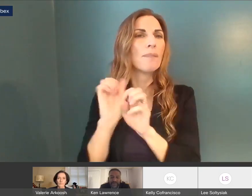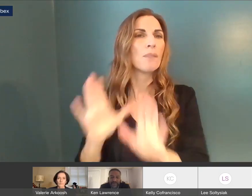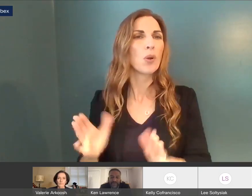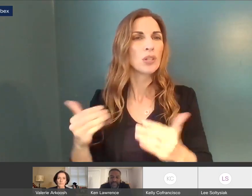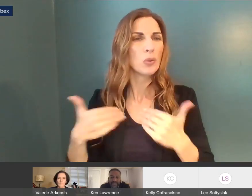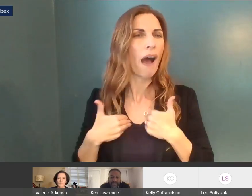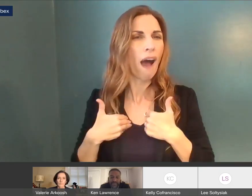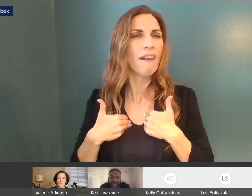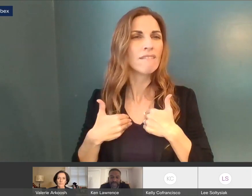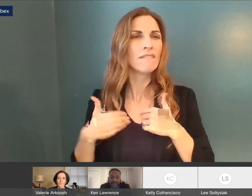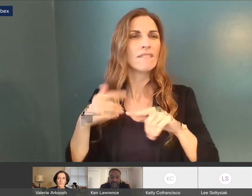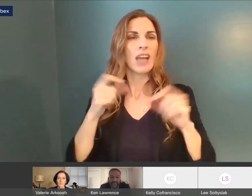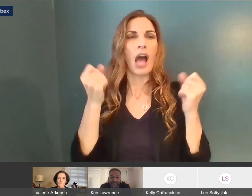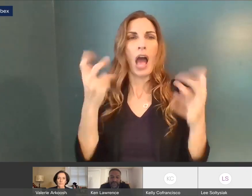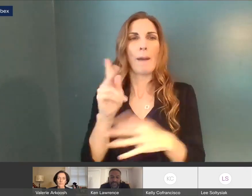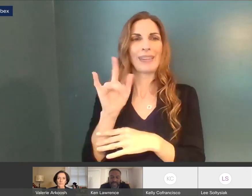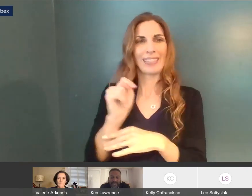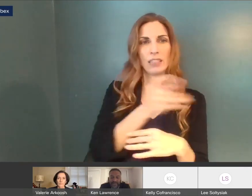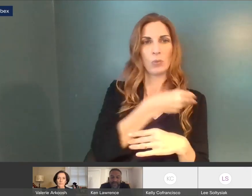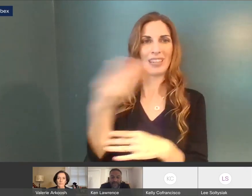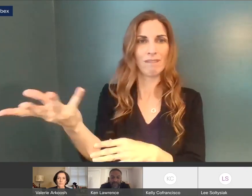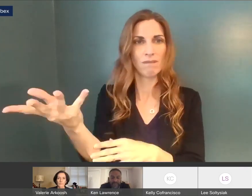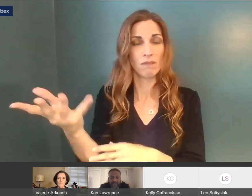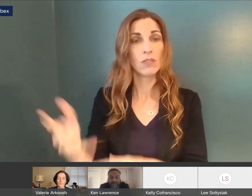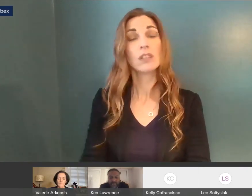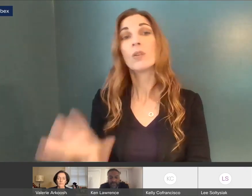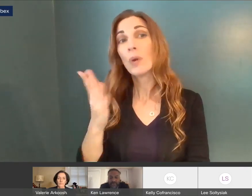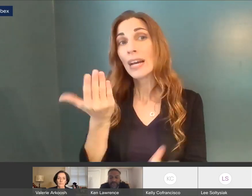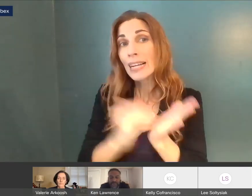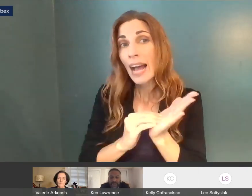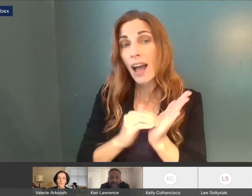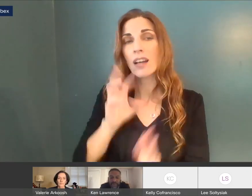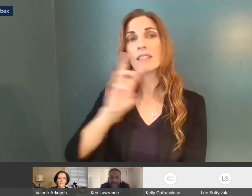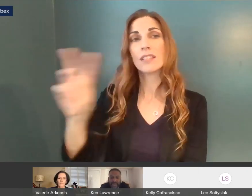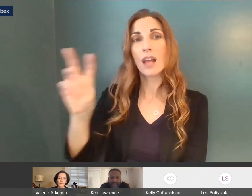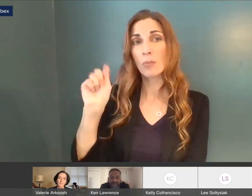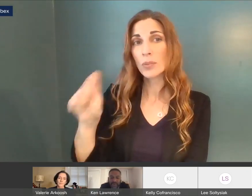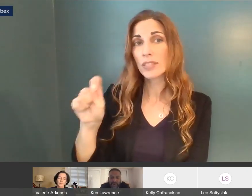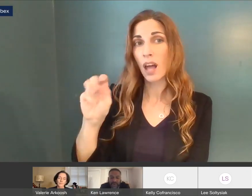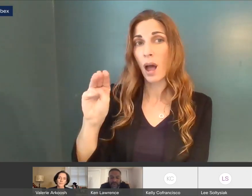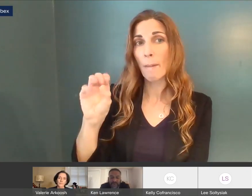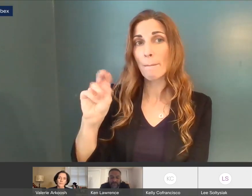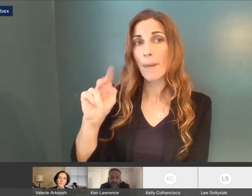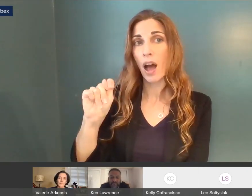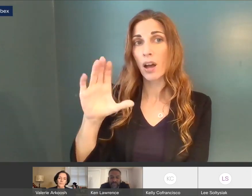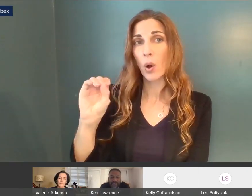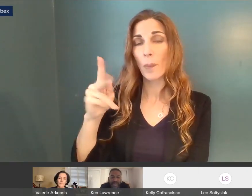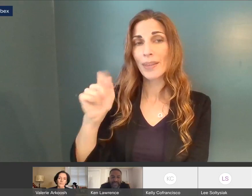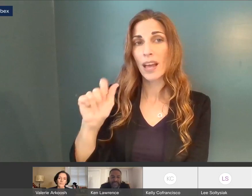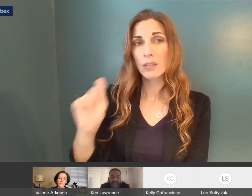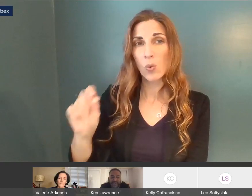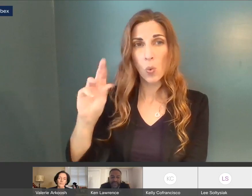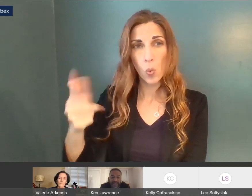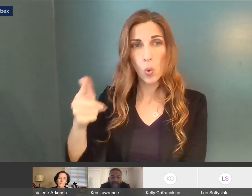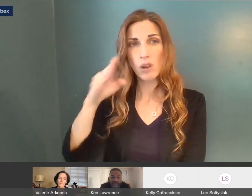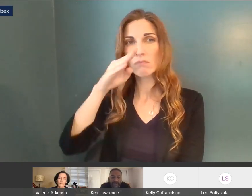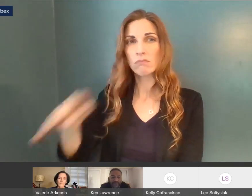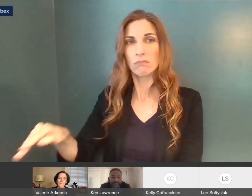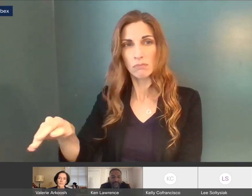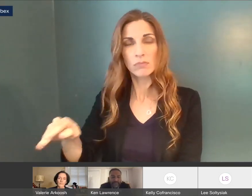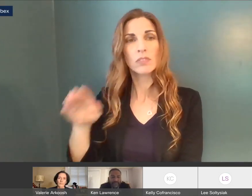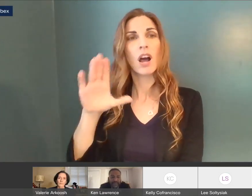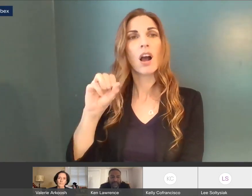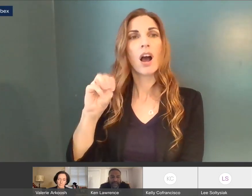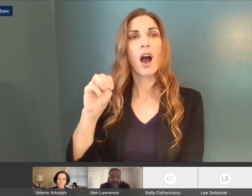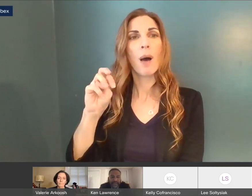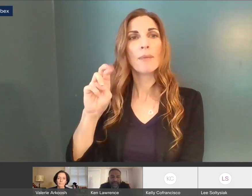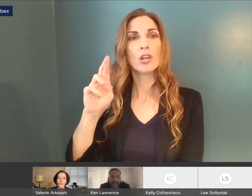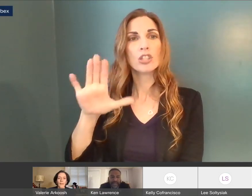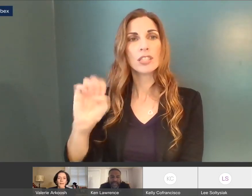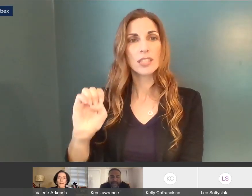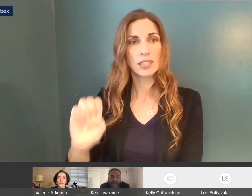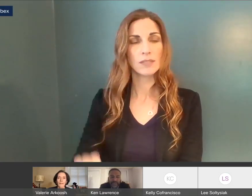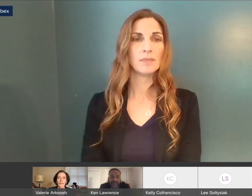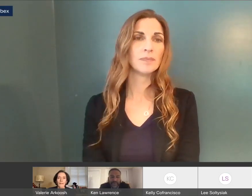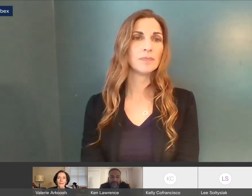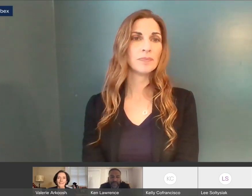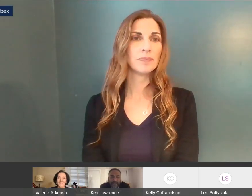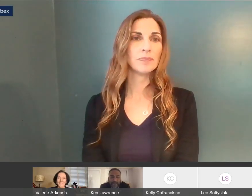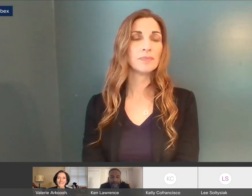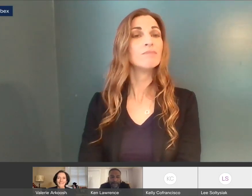number of kits that you can get. So once again you can go to www.montcopa.org/commerce. That concludes my report, Val.